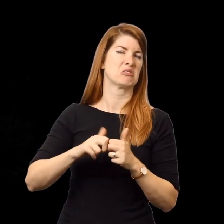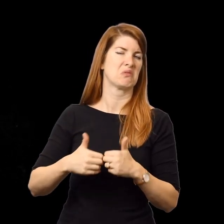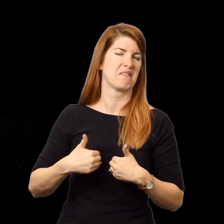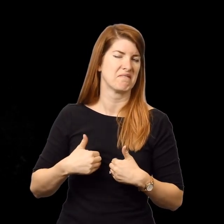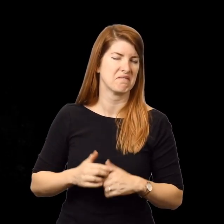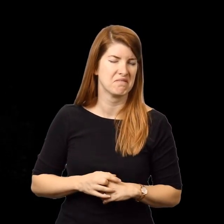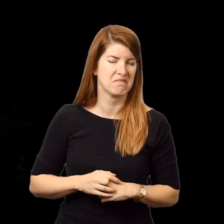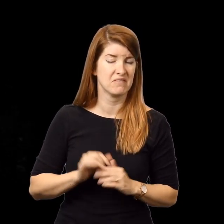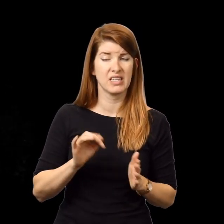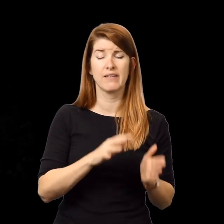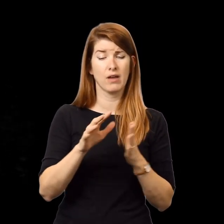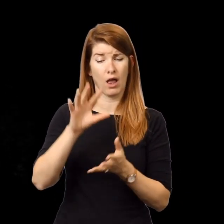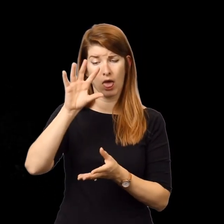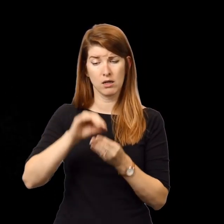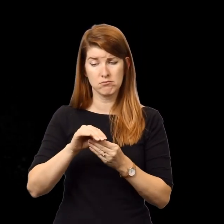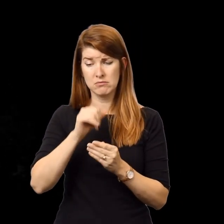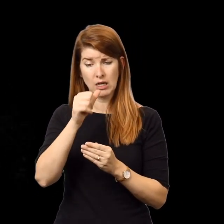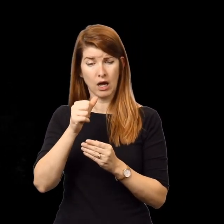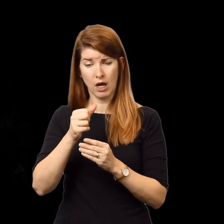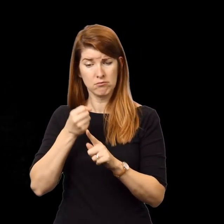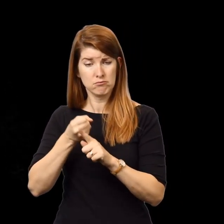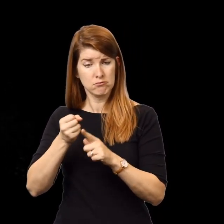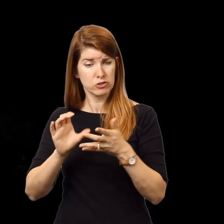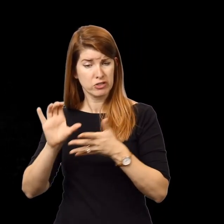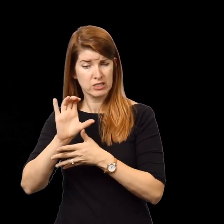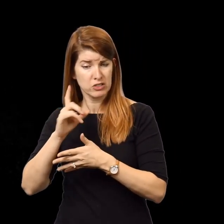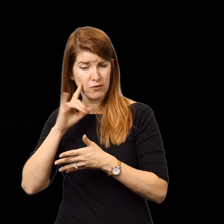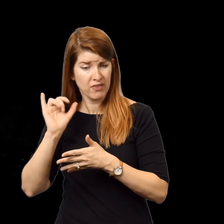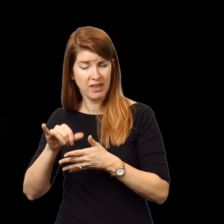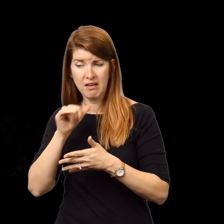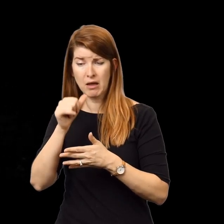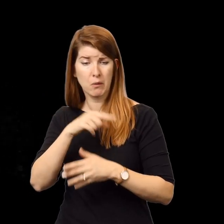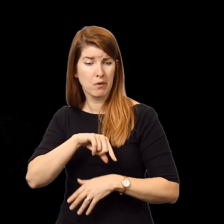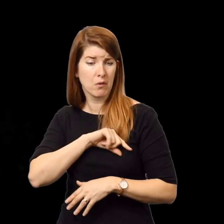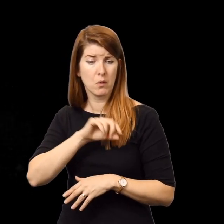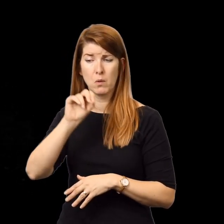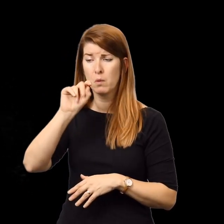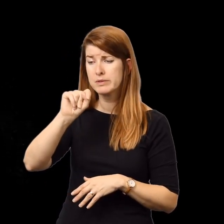And if they don't get the magic number, we determine they don't, they don't qualify for OT